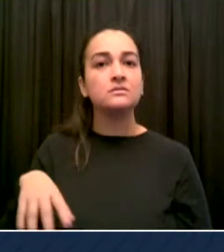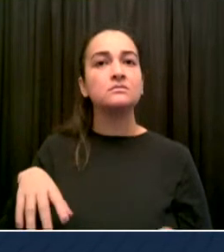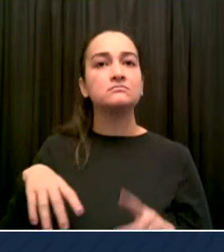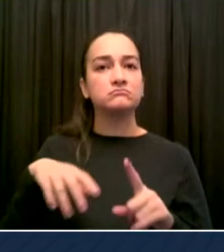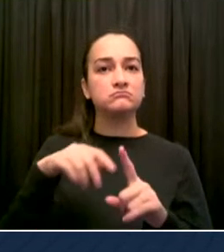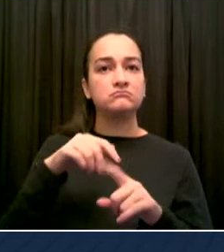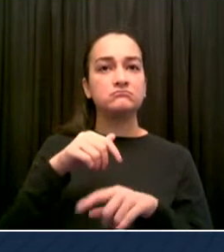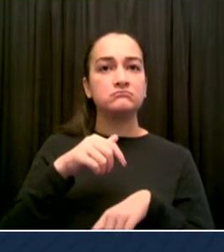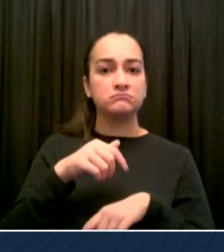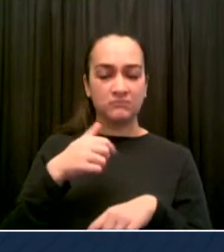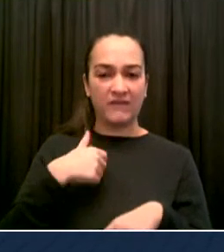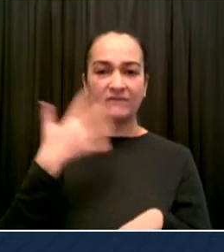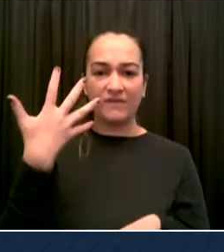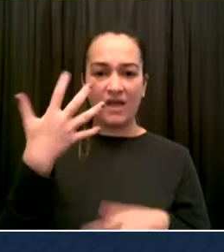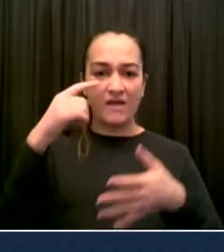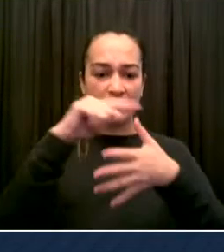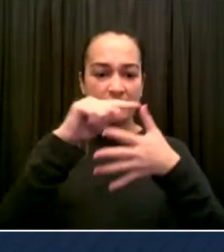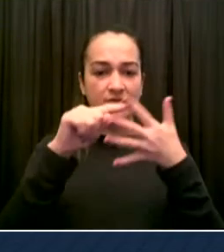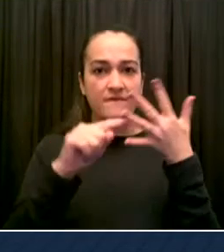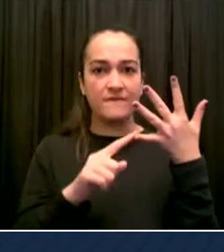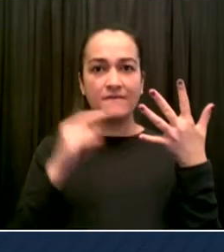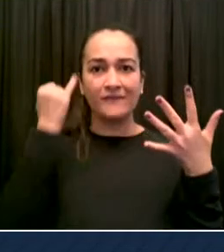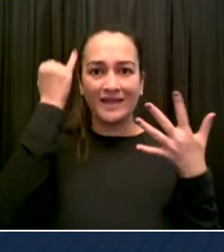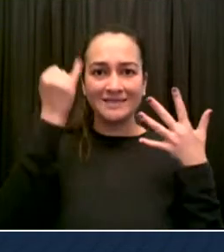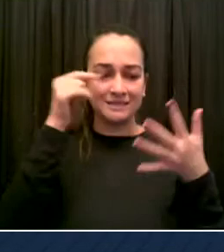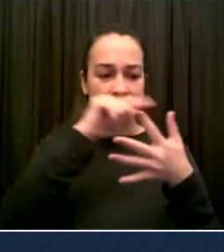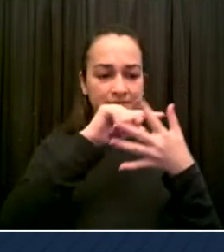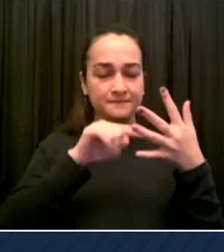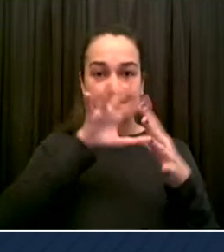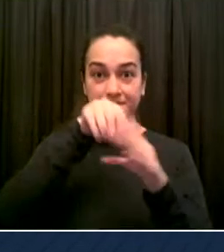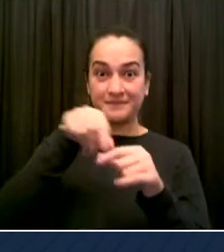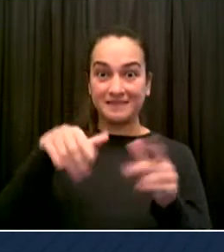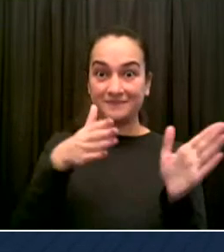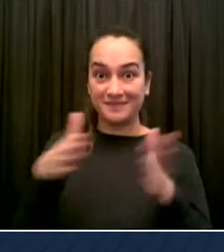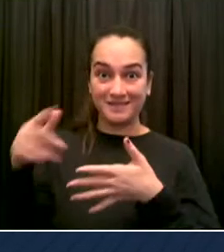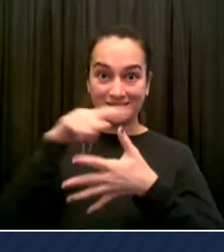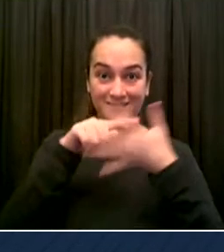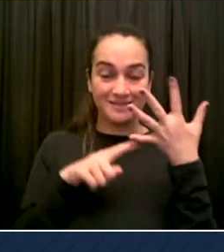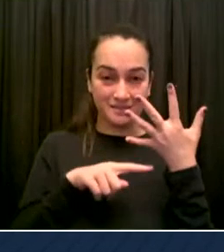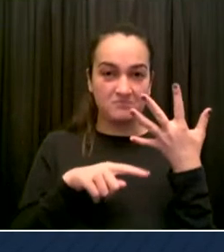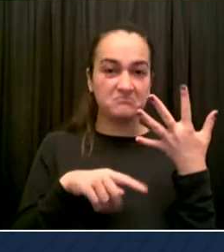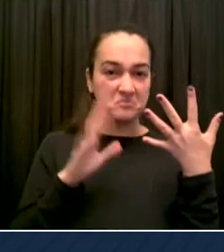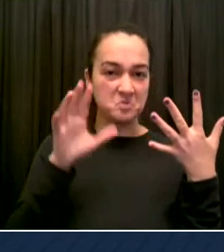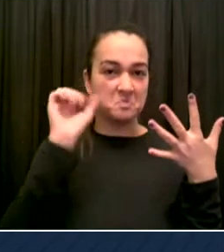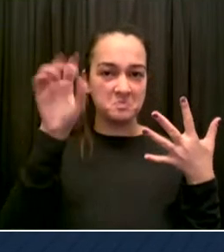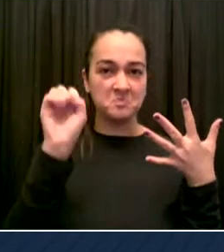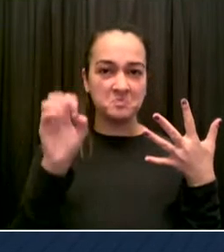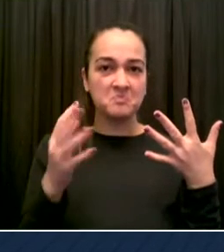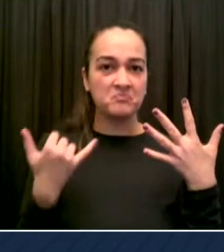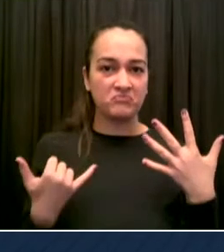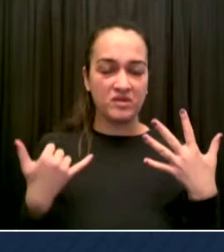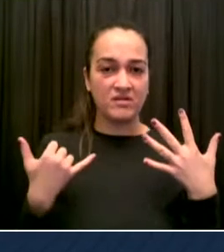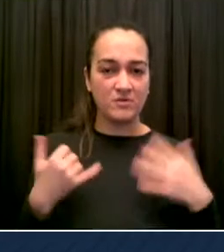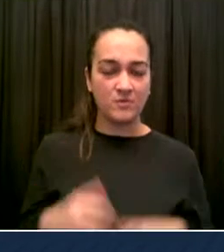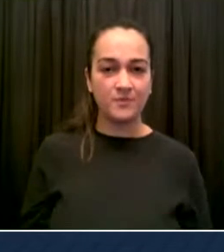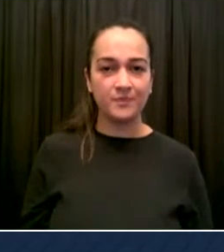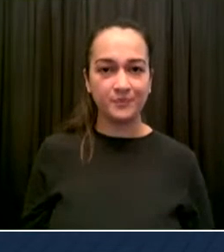THE EMERGENCY RECORDS RELEASE PLAN IS GOING TO ALLOW US TO DO